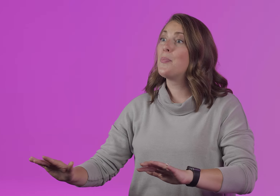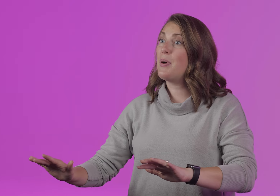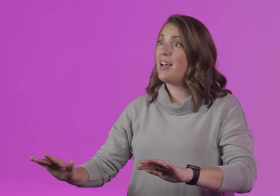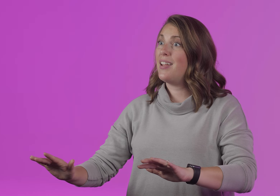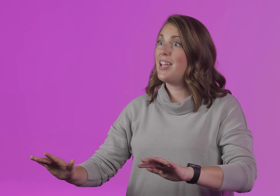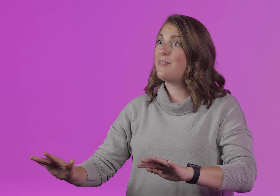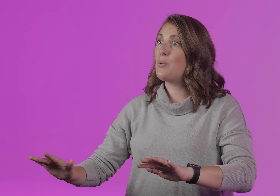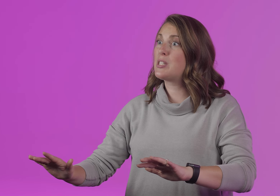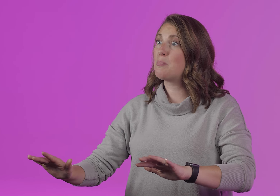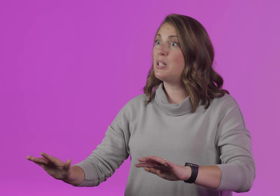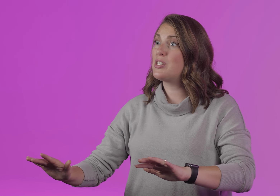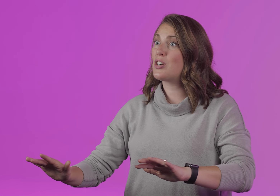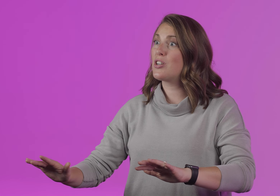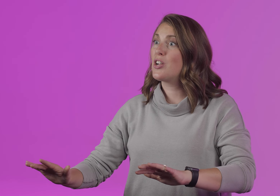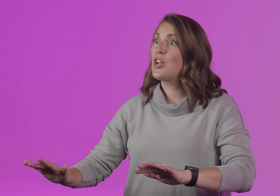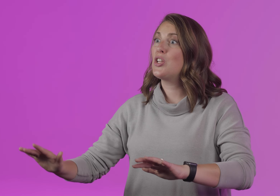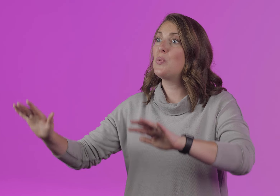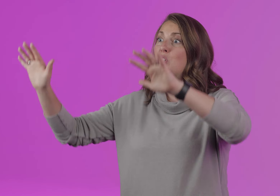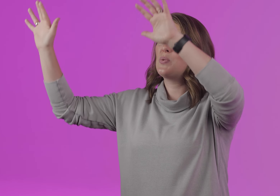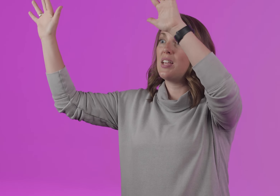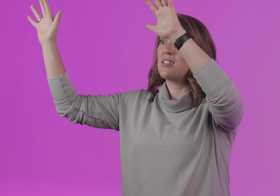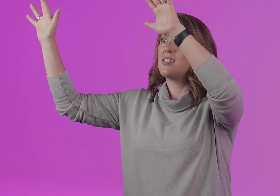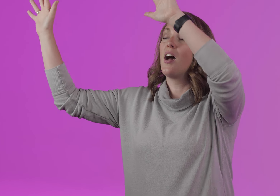But if it was a blizzard, you would do this.